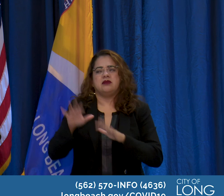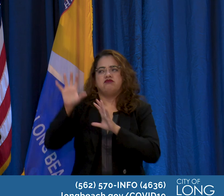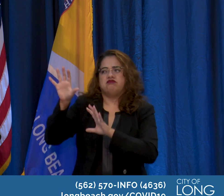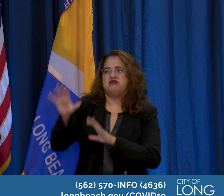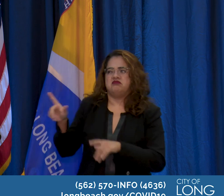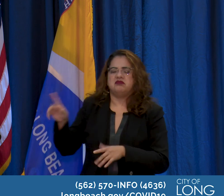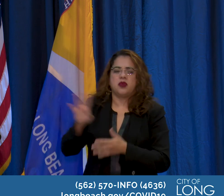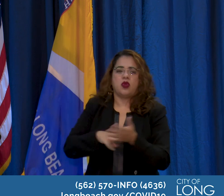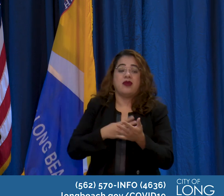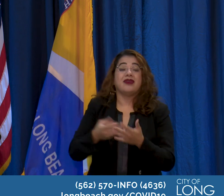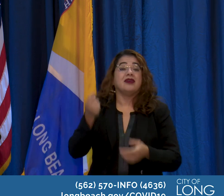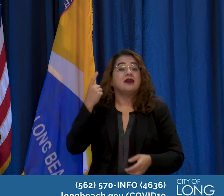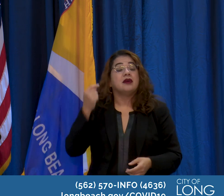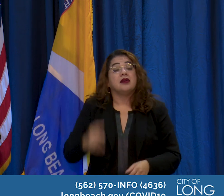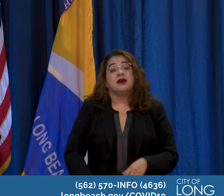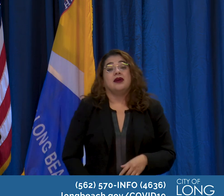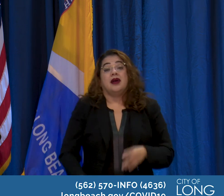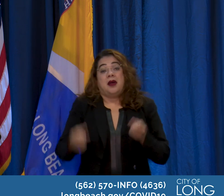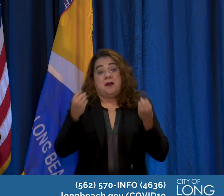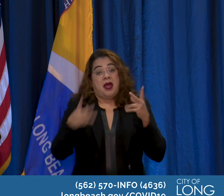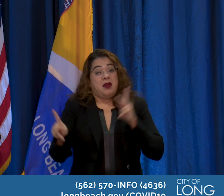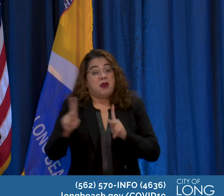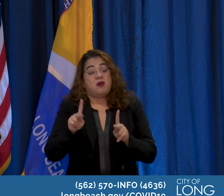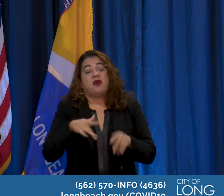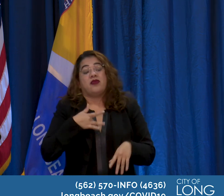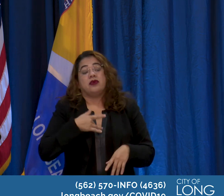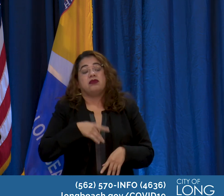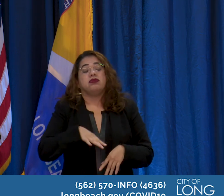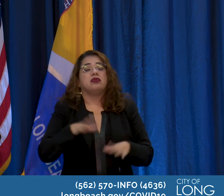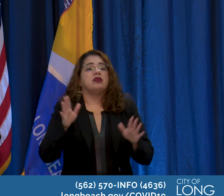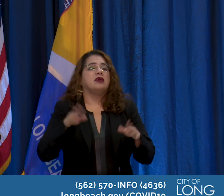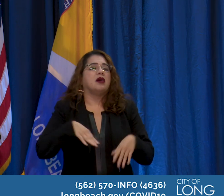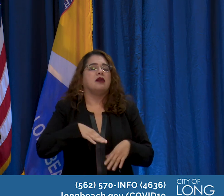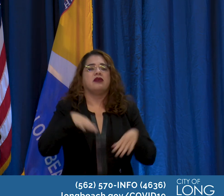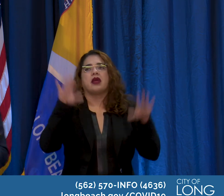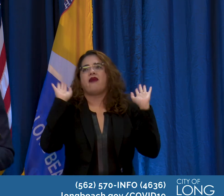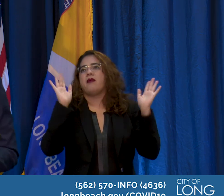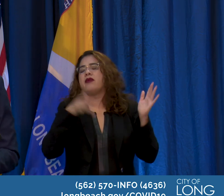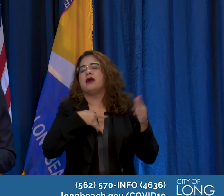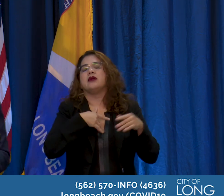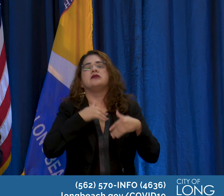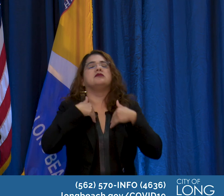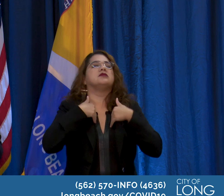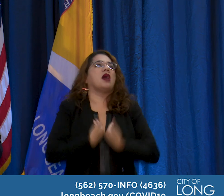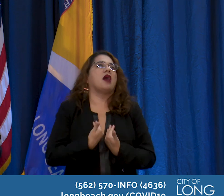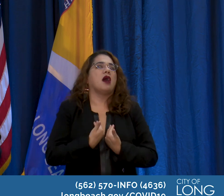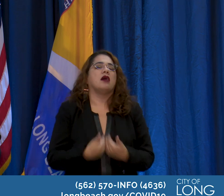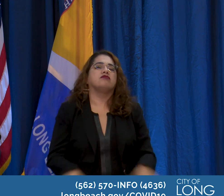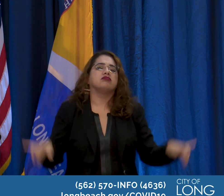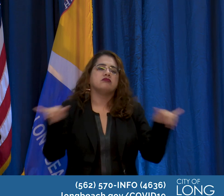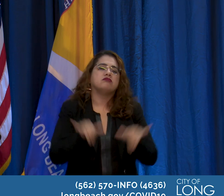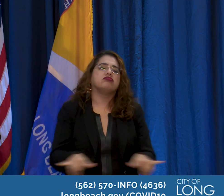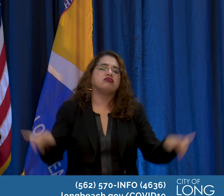COVID is not going away in the next month, or two or three or probably six months or